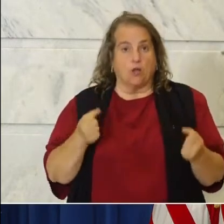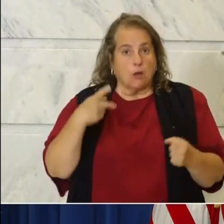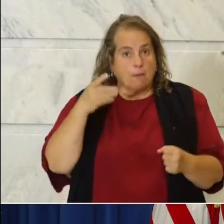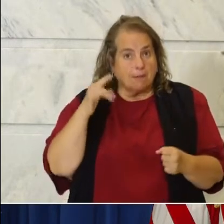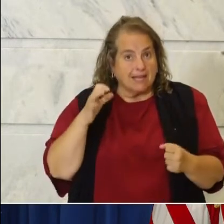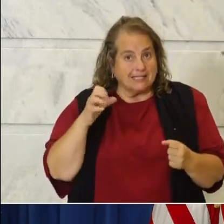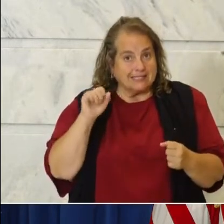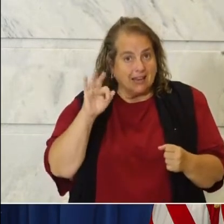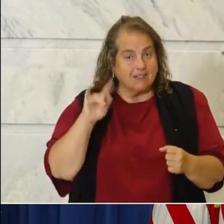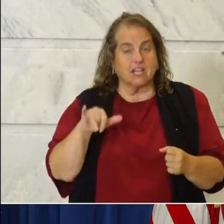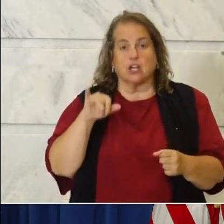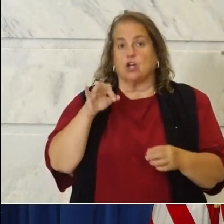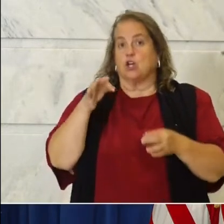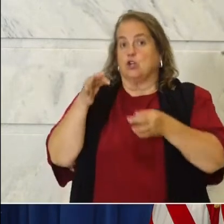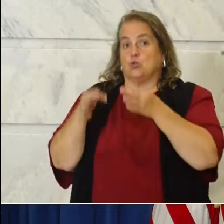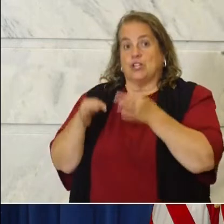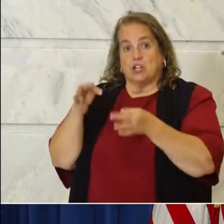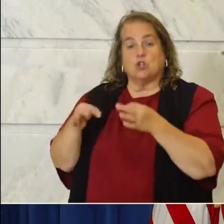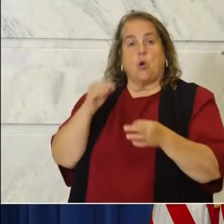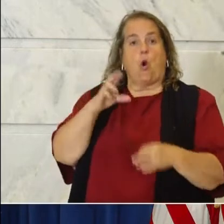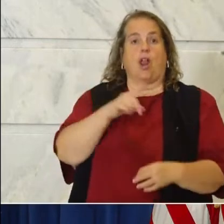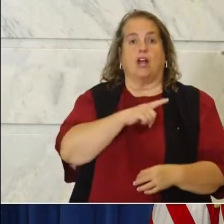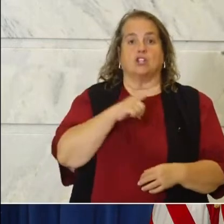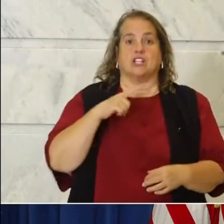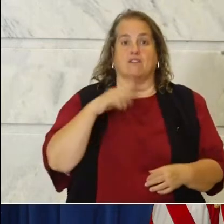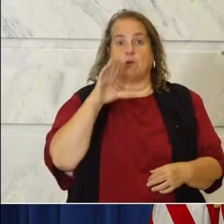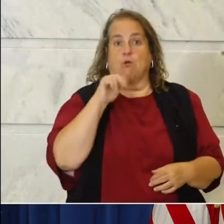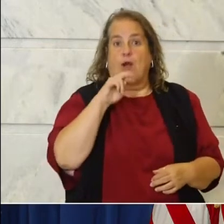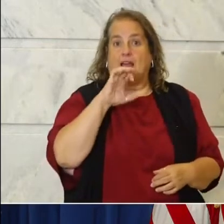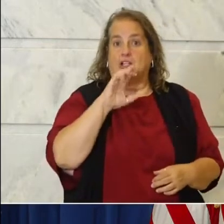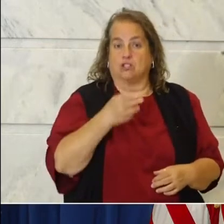the judicial or legislative branch in the budget that we just ended. We